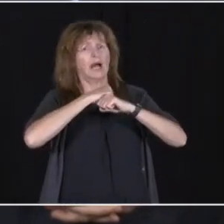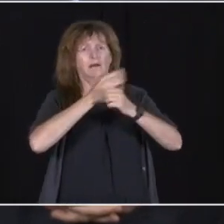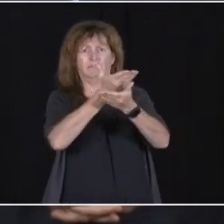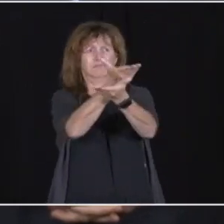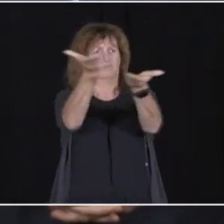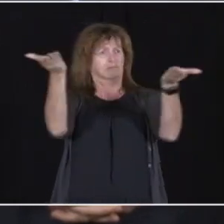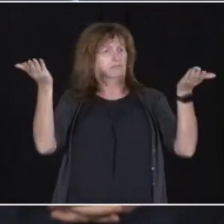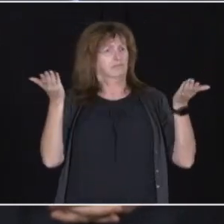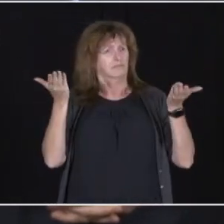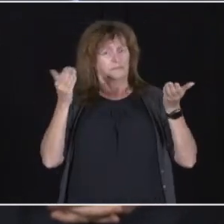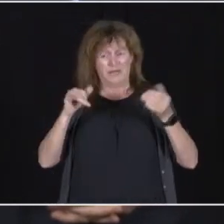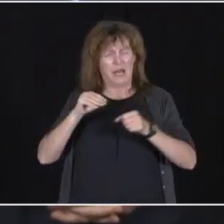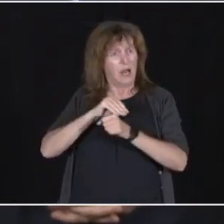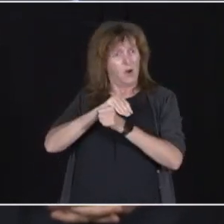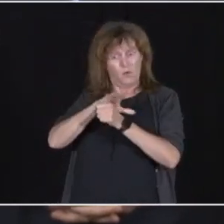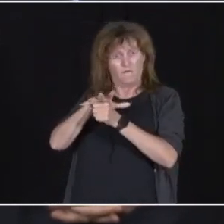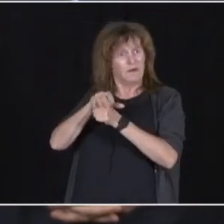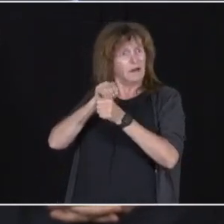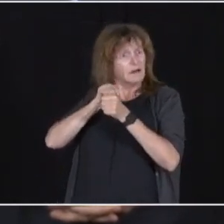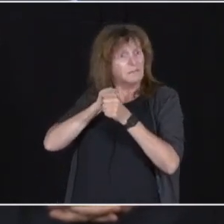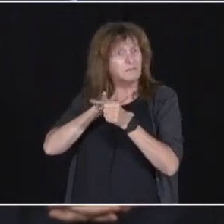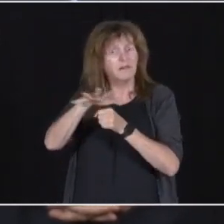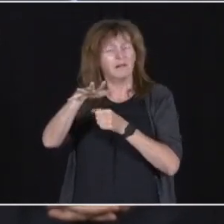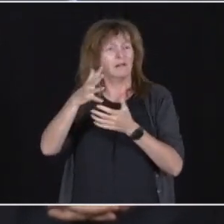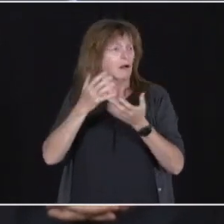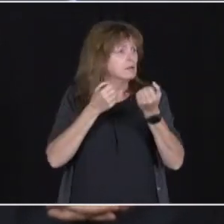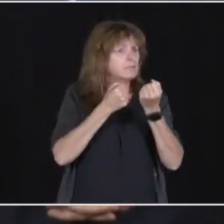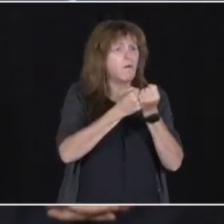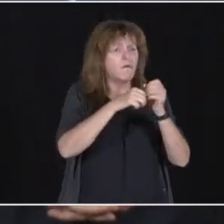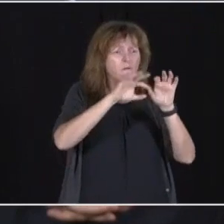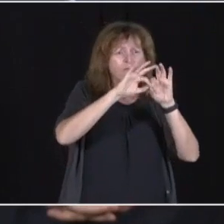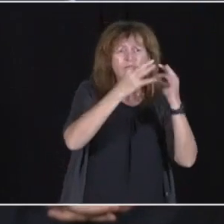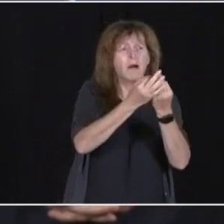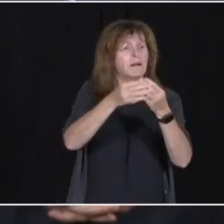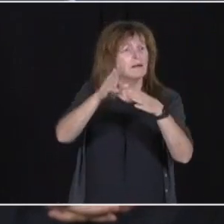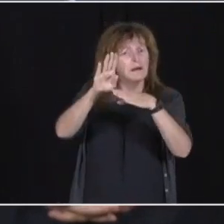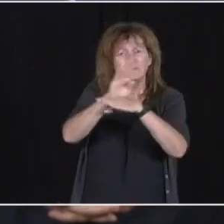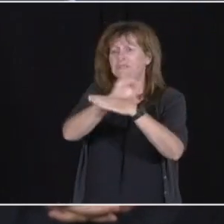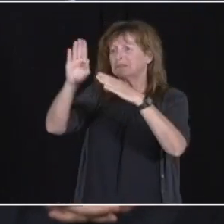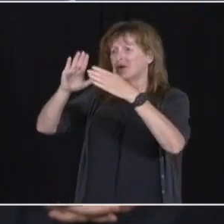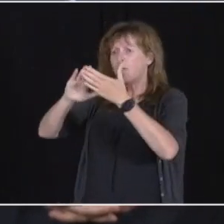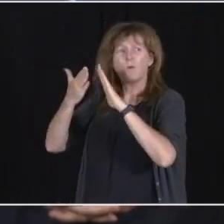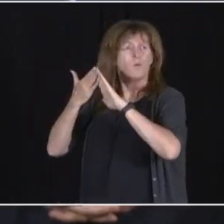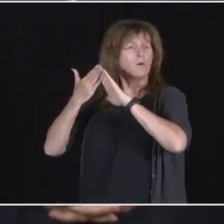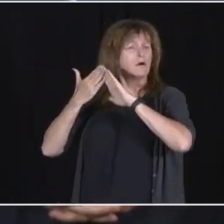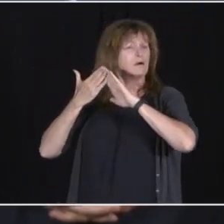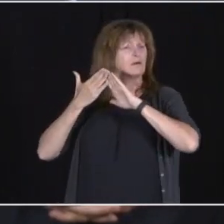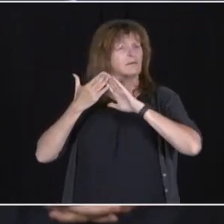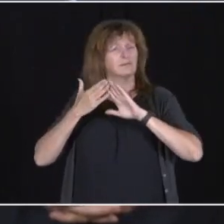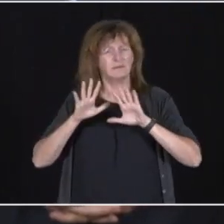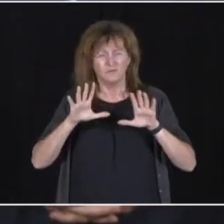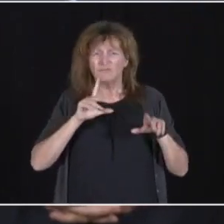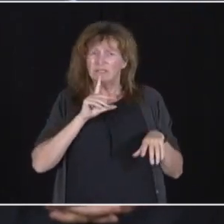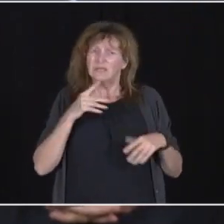we worked together to protect the public from COVID-19 and support Ontario families, businesses and communities. It was absolutely critical to find a way